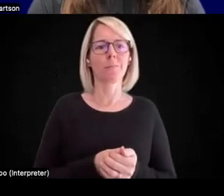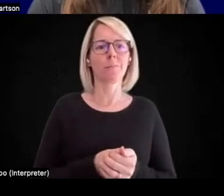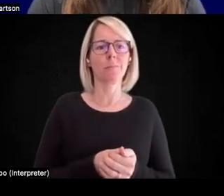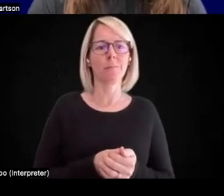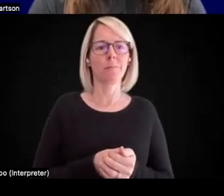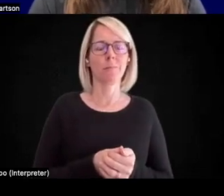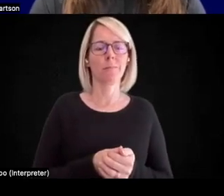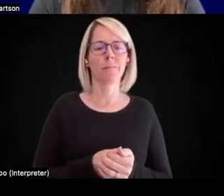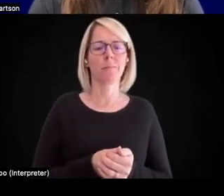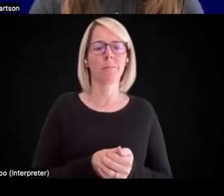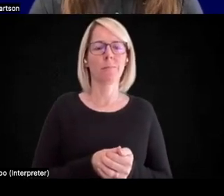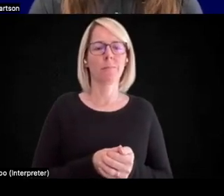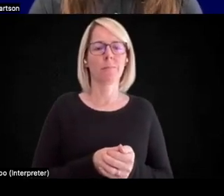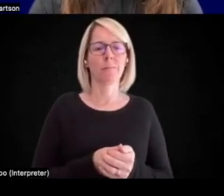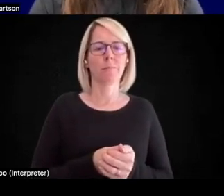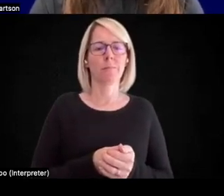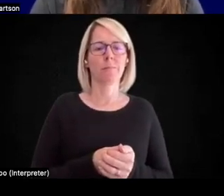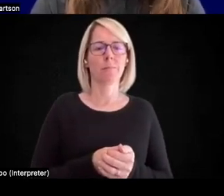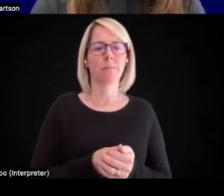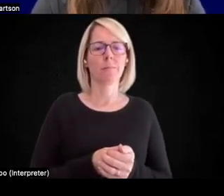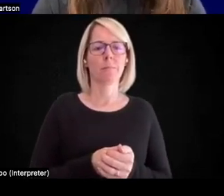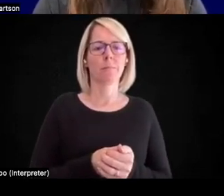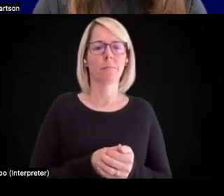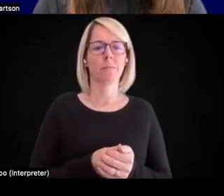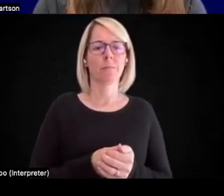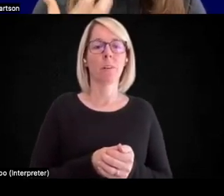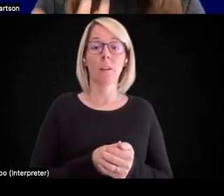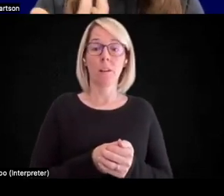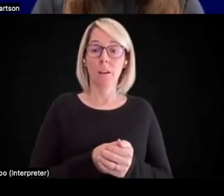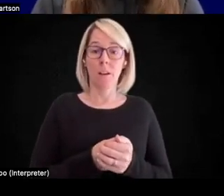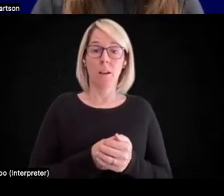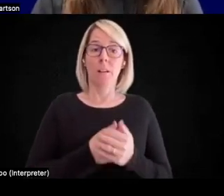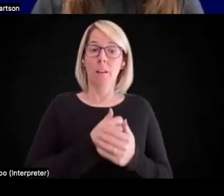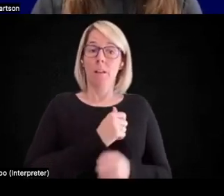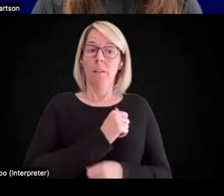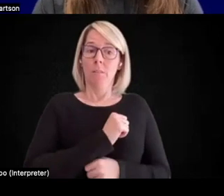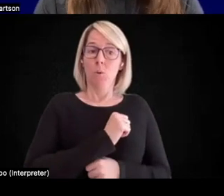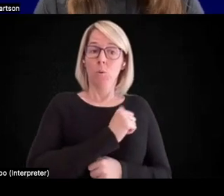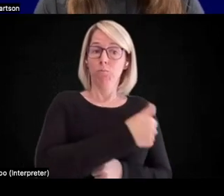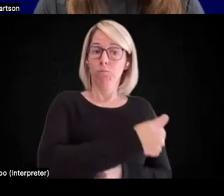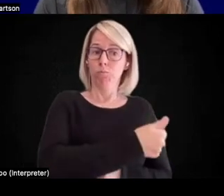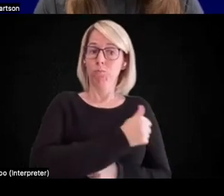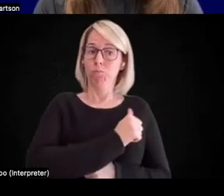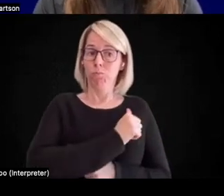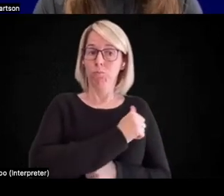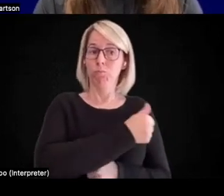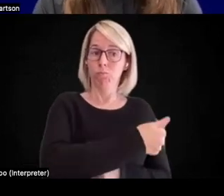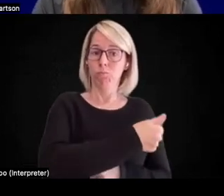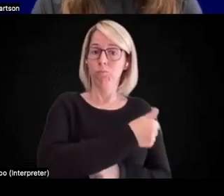Then in regards to the turn taking, the little deafblind student can definitely take a turn.